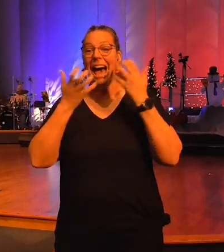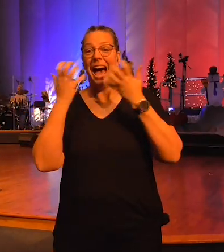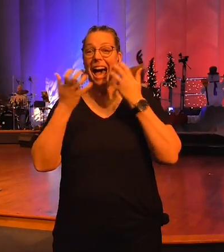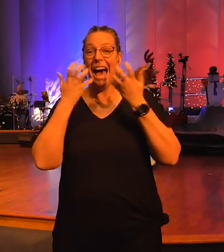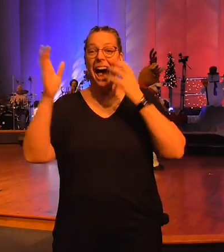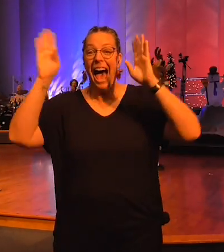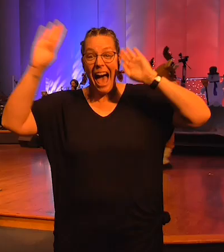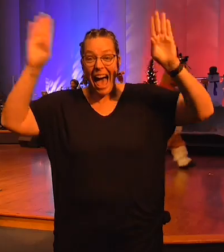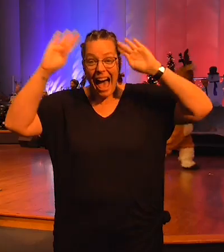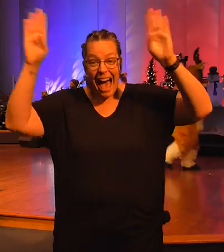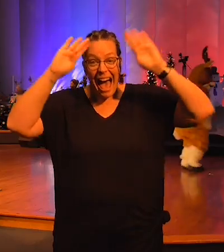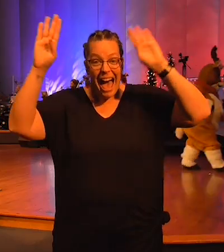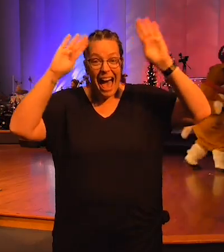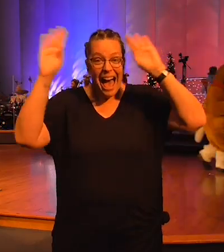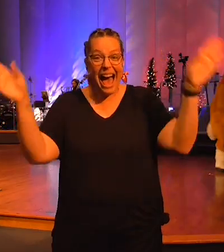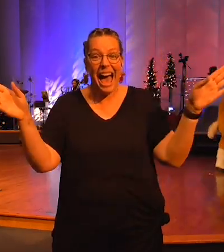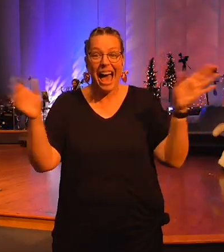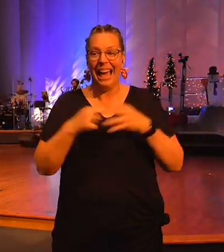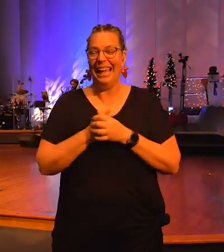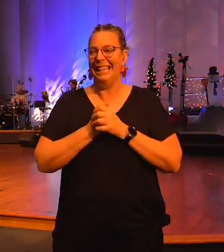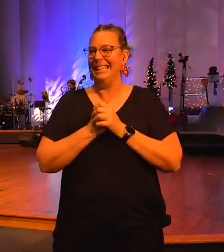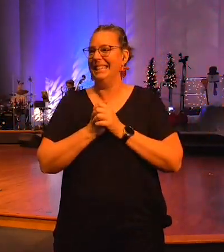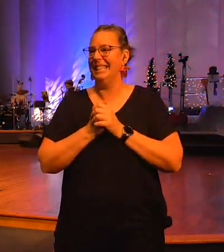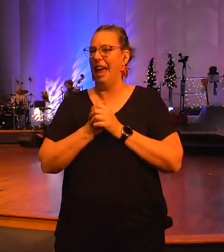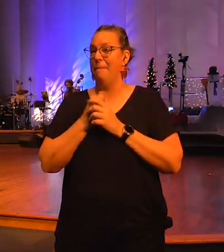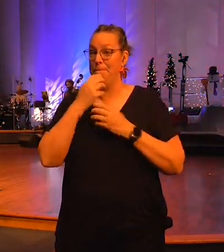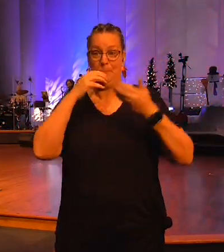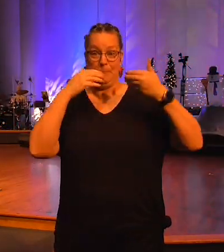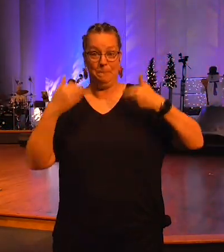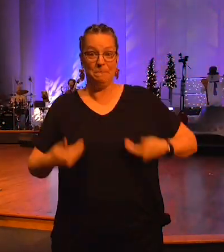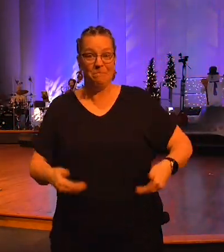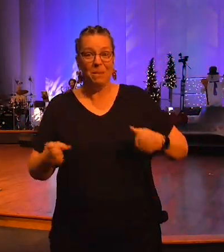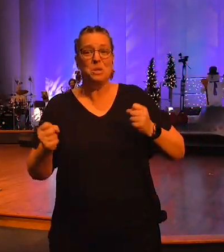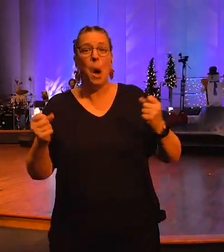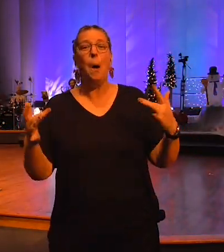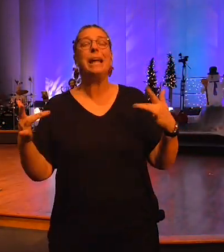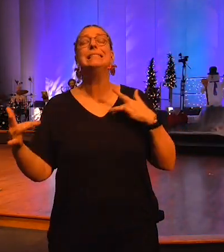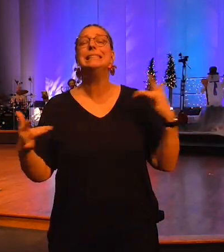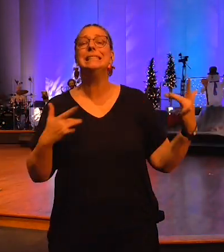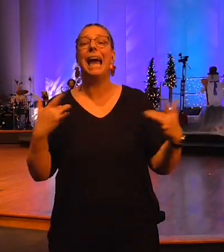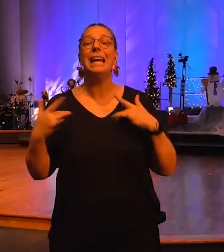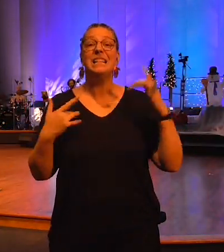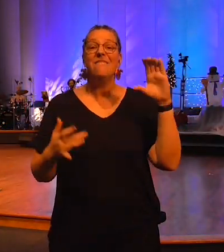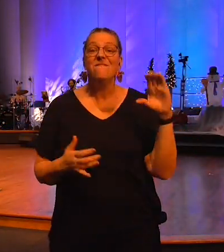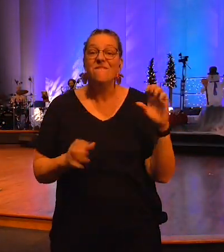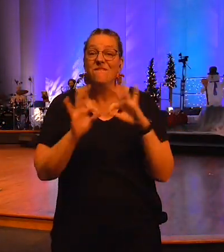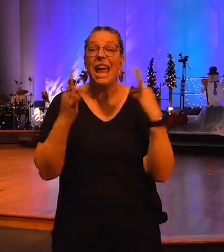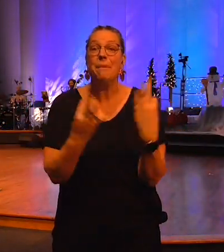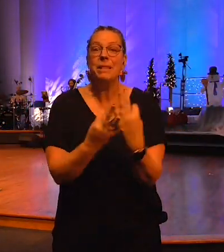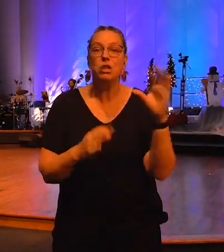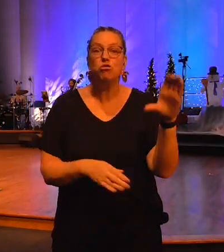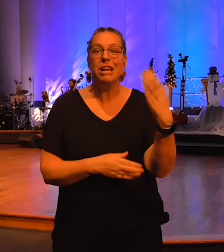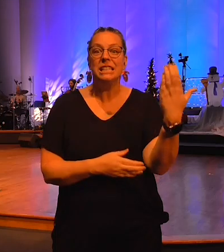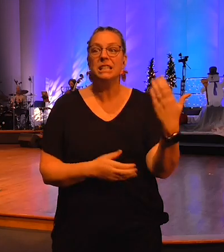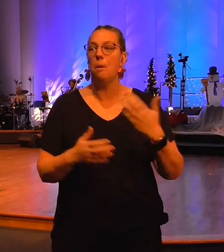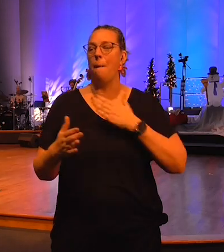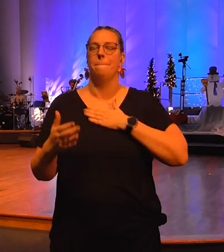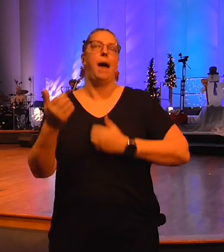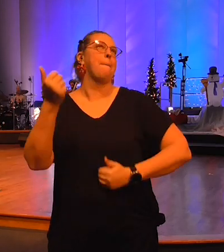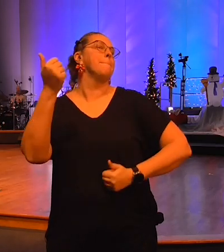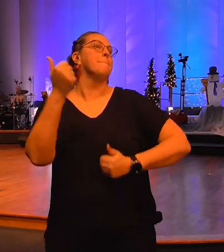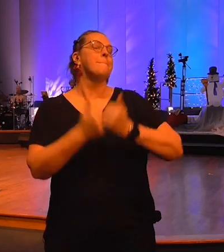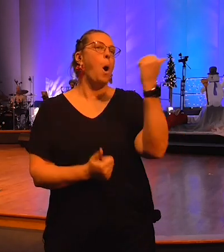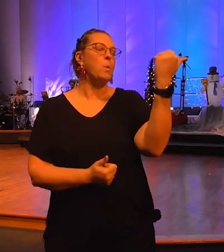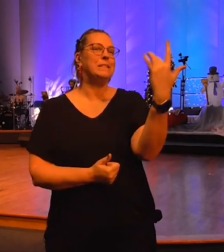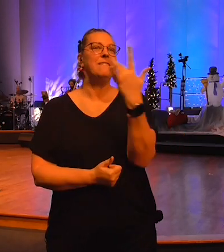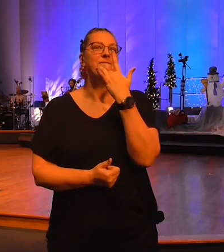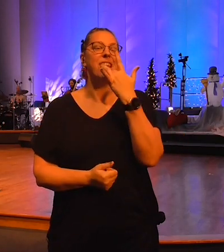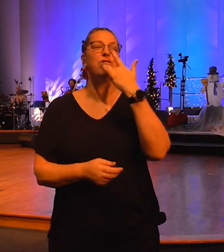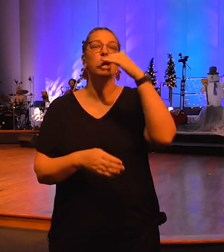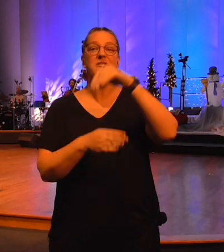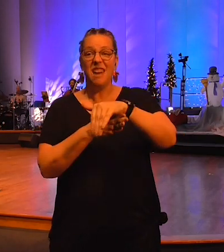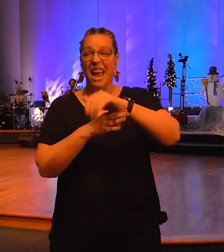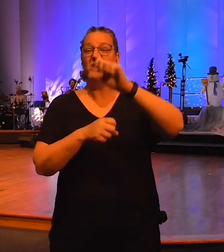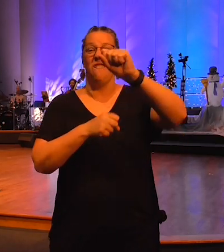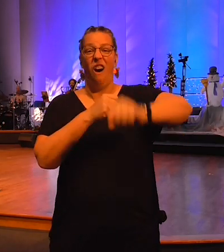butter hi everybody I am so excited that it is family Christmas I think you all know this is